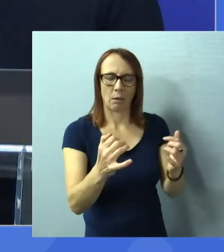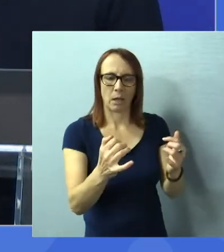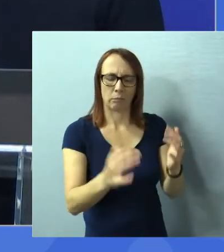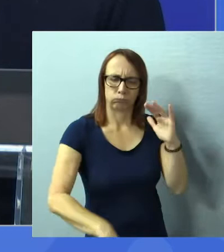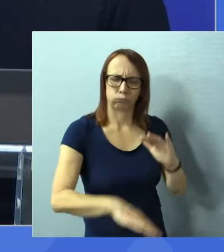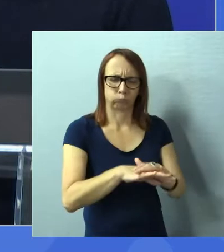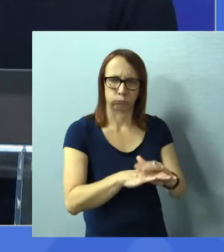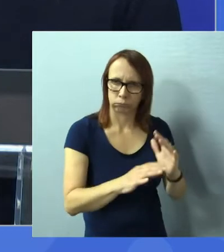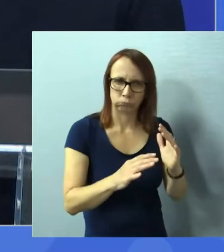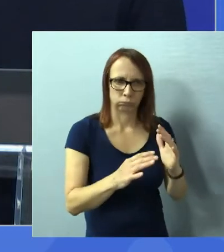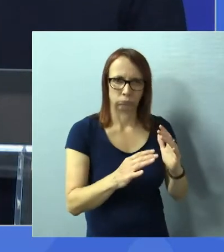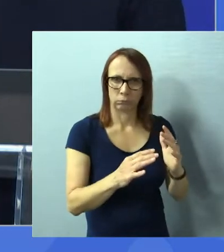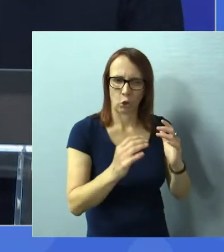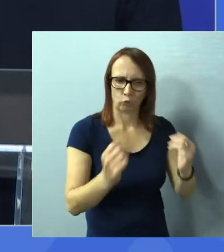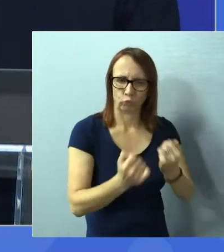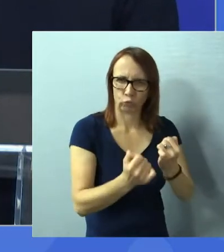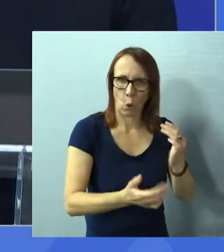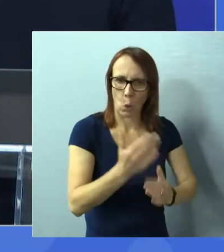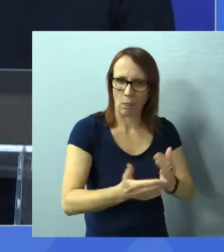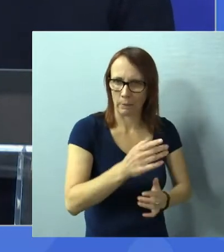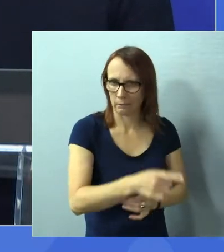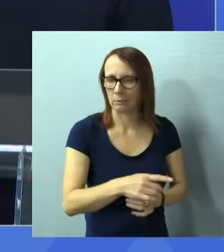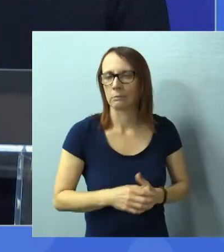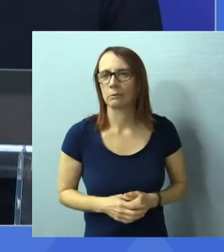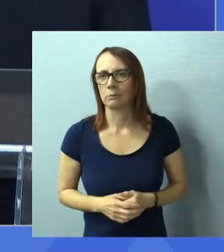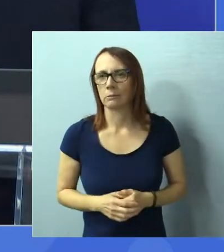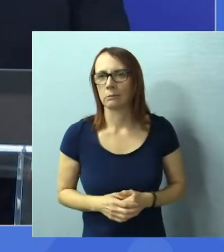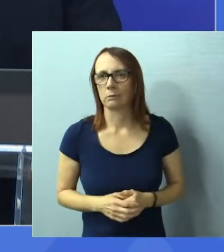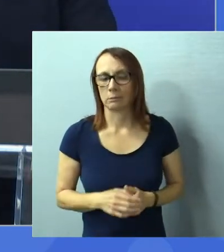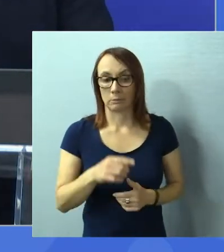scope of devolution well that needs the consent of the UK Parliament and/or the